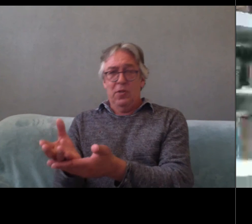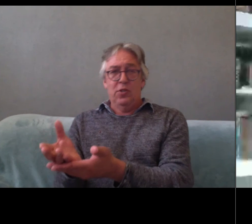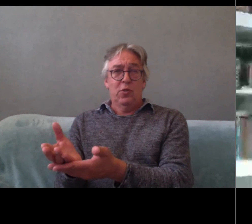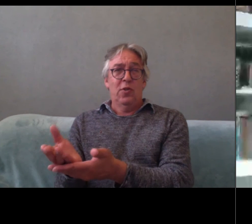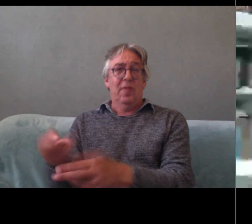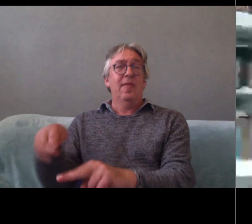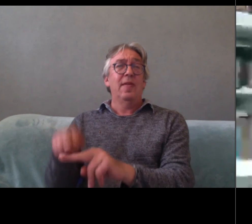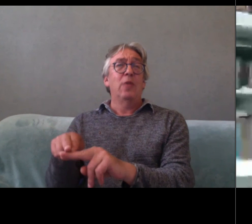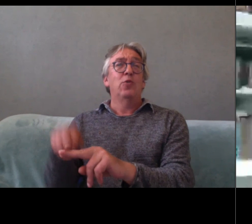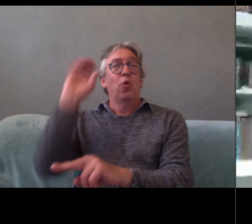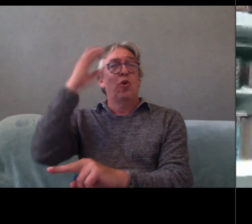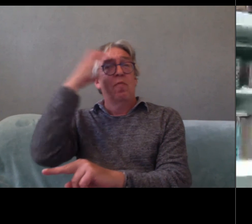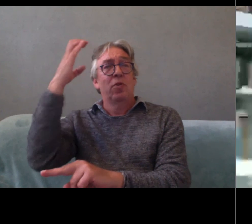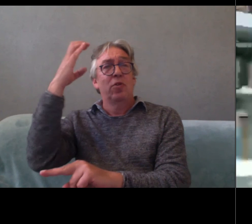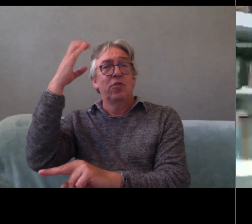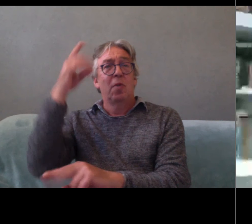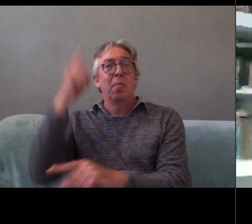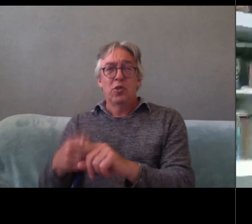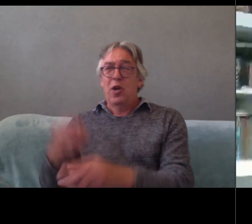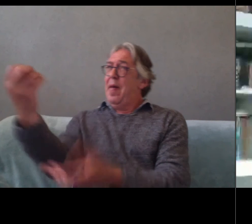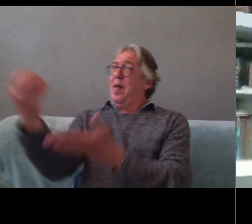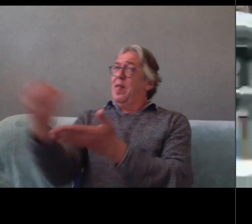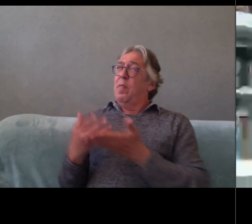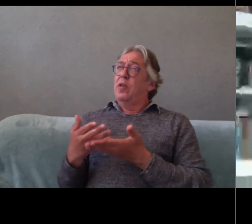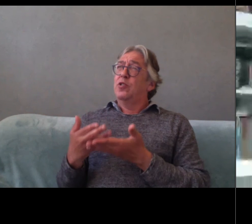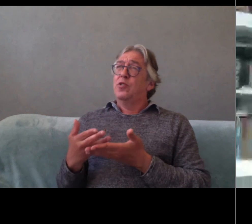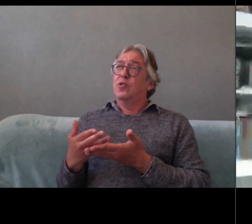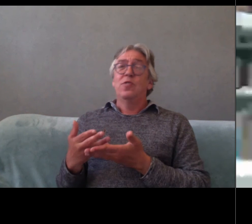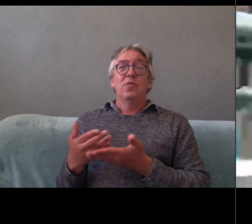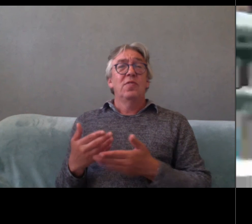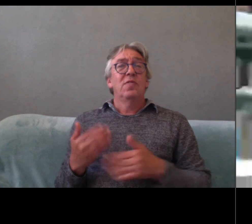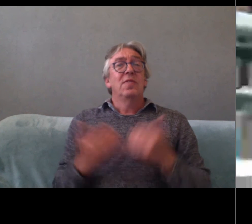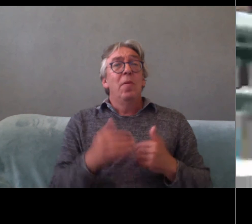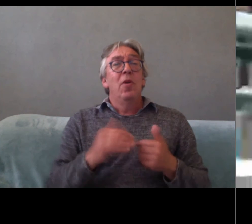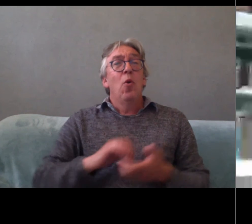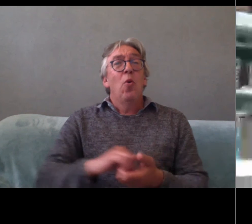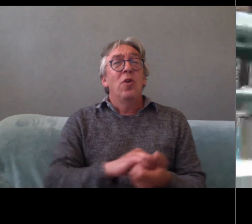Otherwise we have a strange situation we had today already